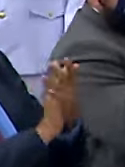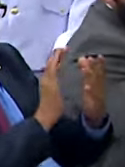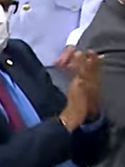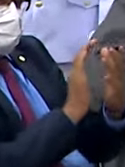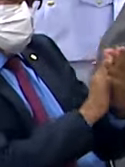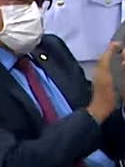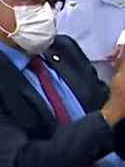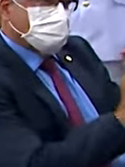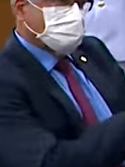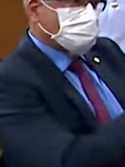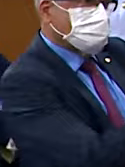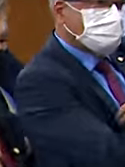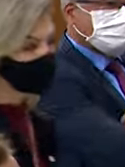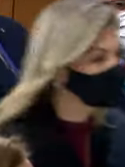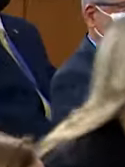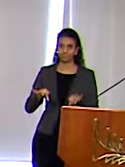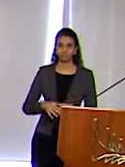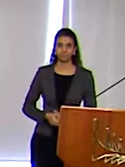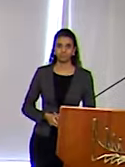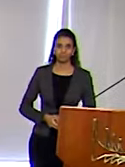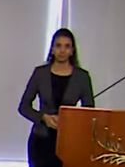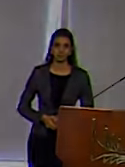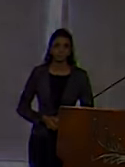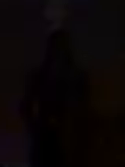This ceremony is over.